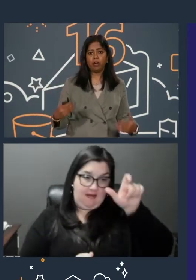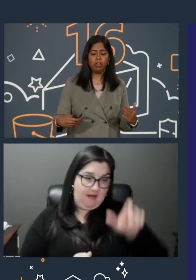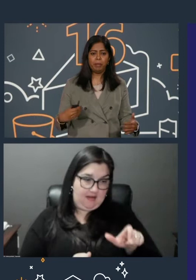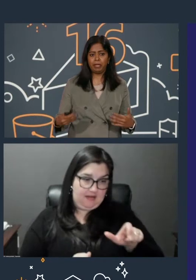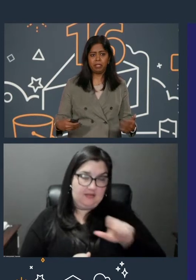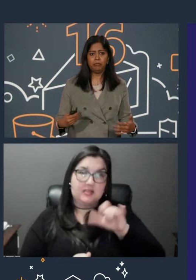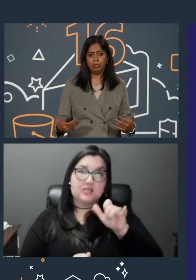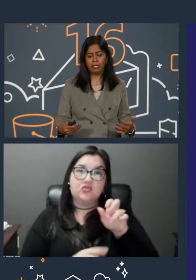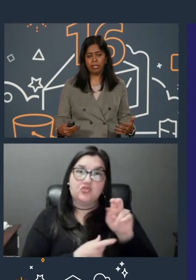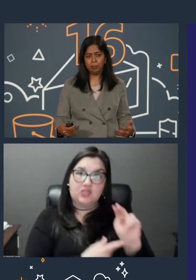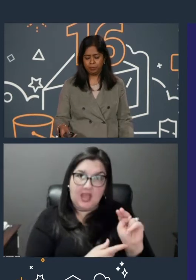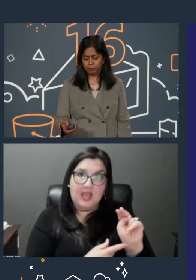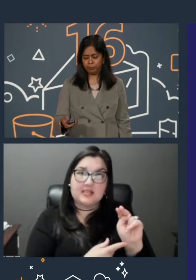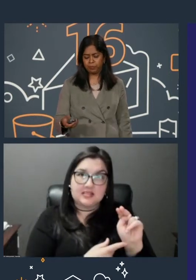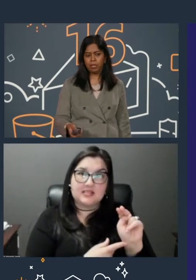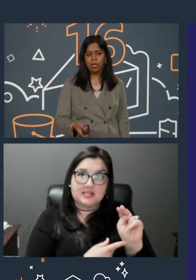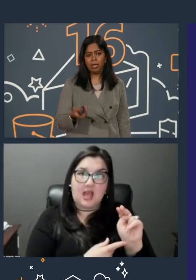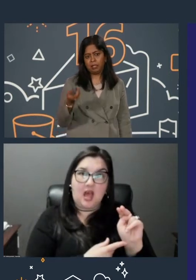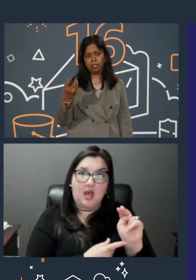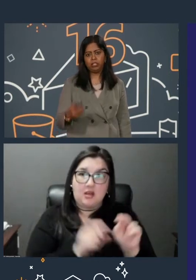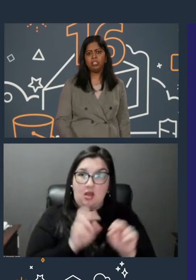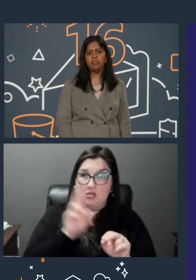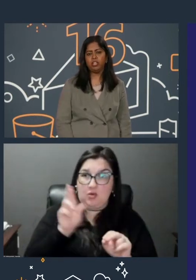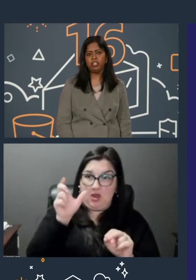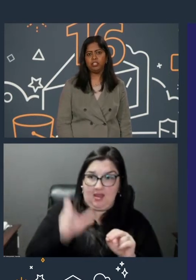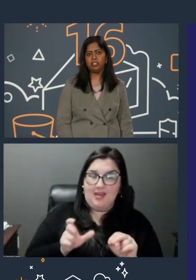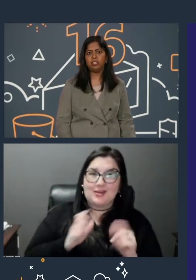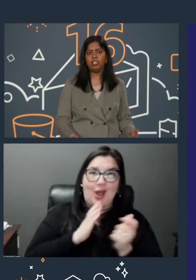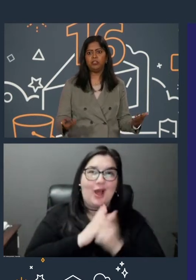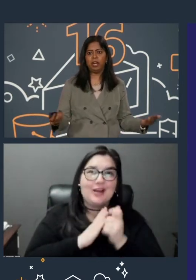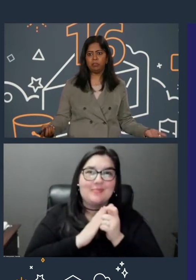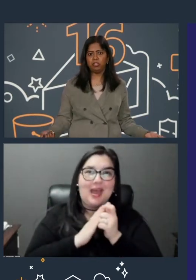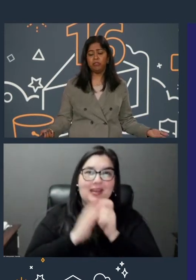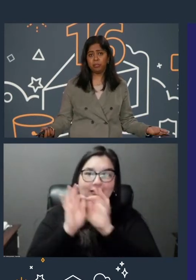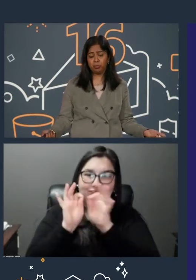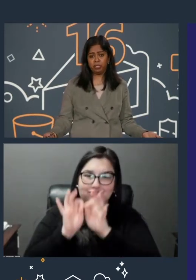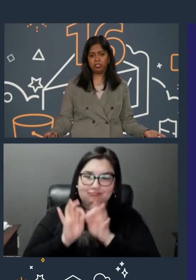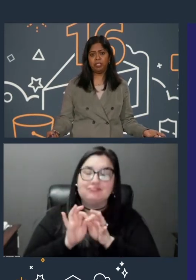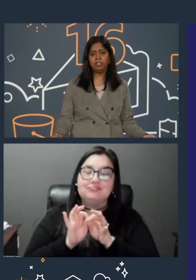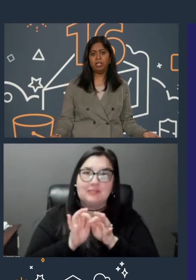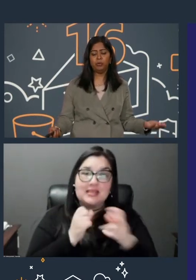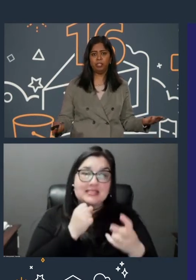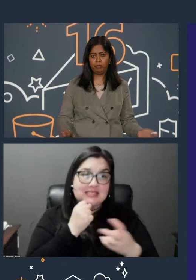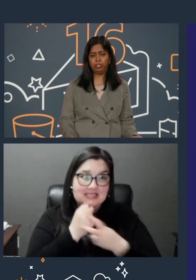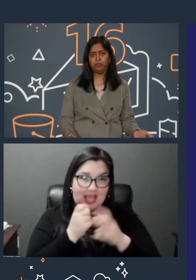automatically filling up. And click on save changes, and your Amazon EventBridge is now configured